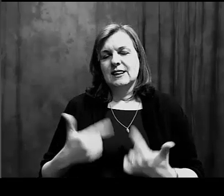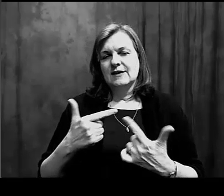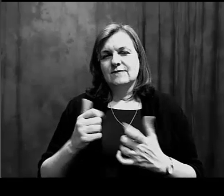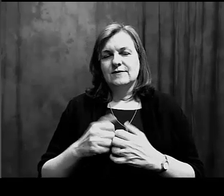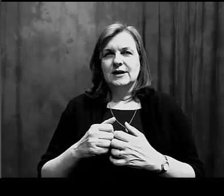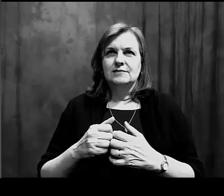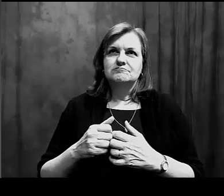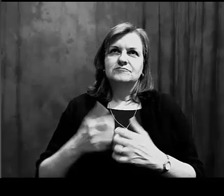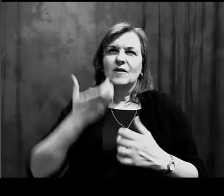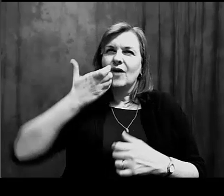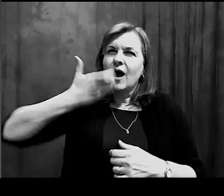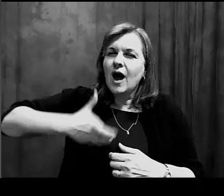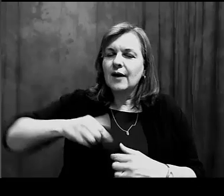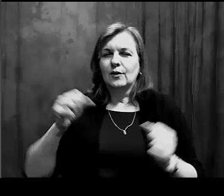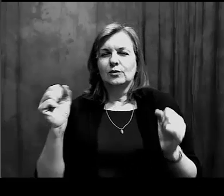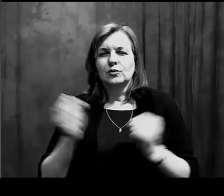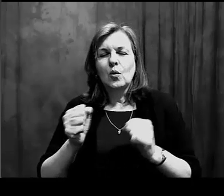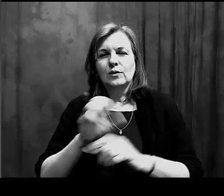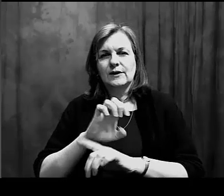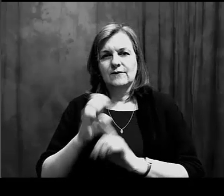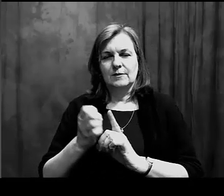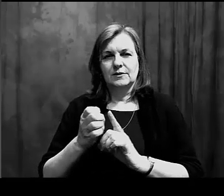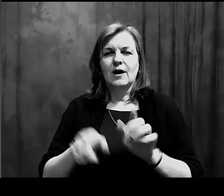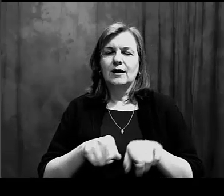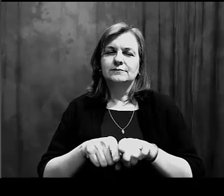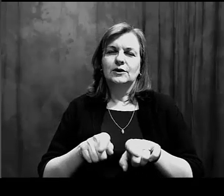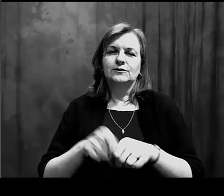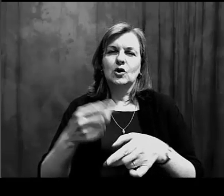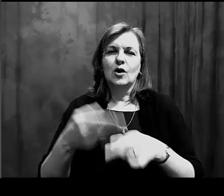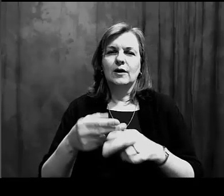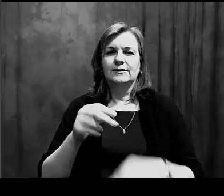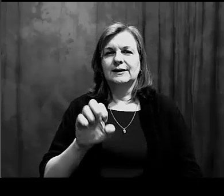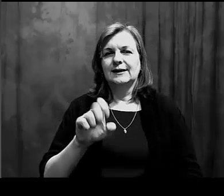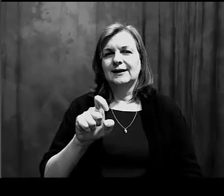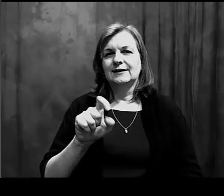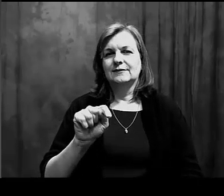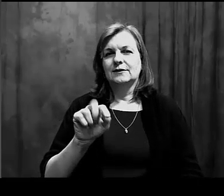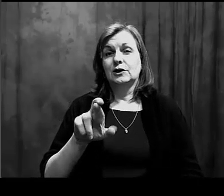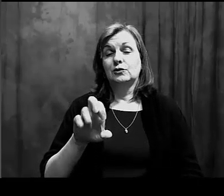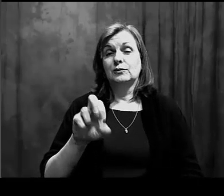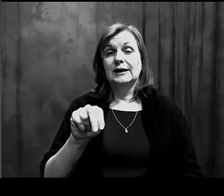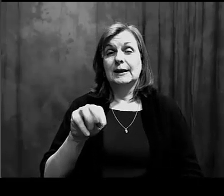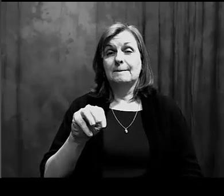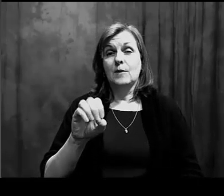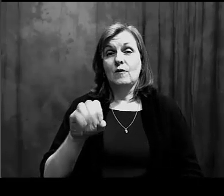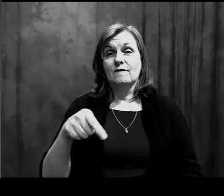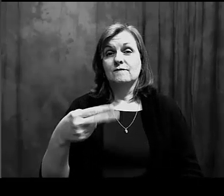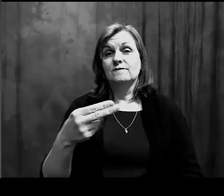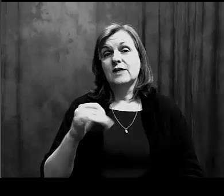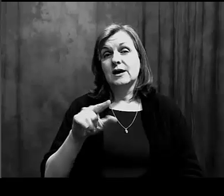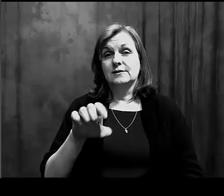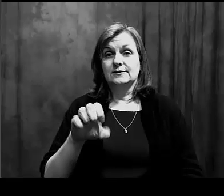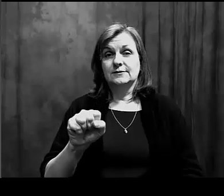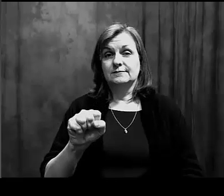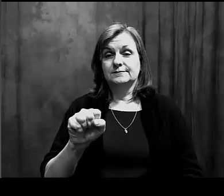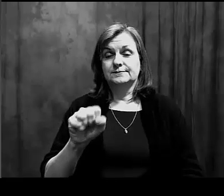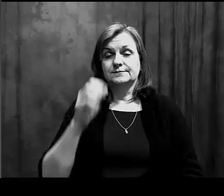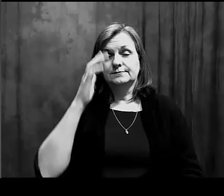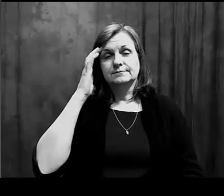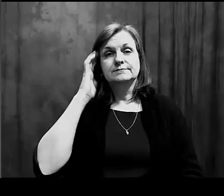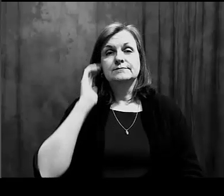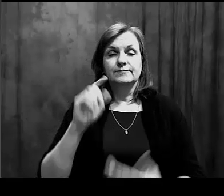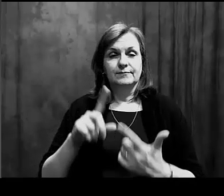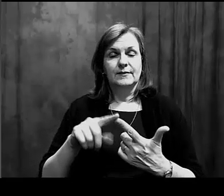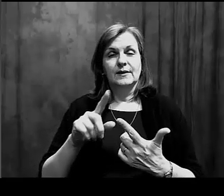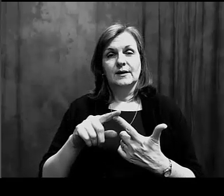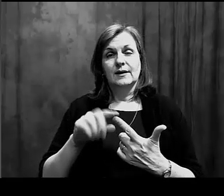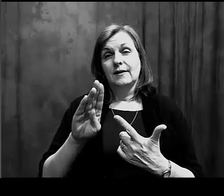extreme environments so many of you know them as extremeophiles